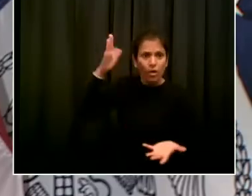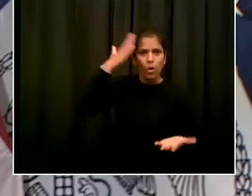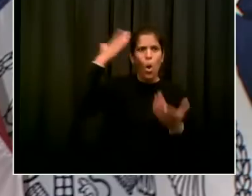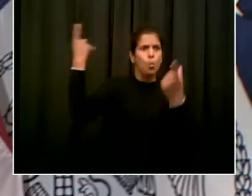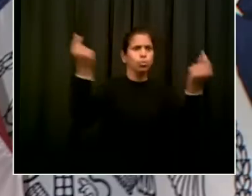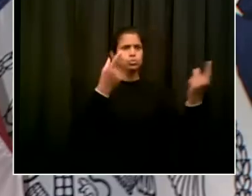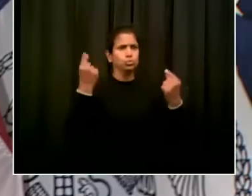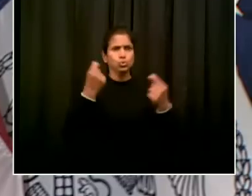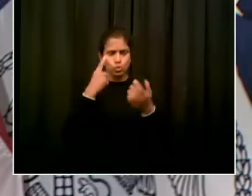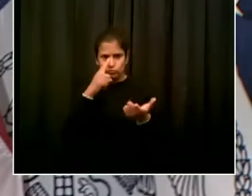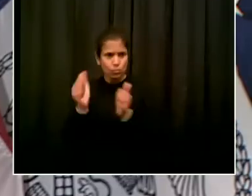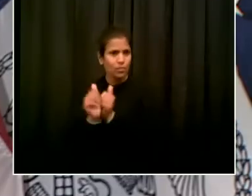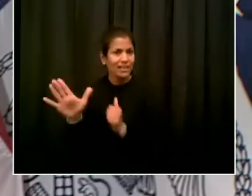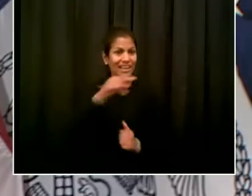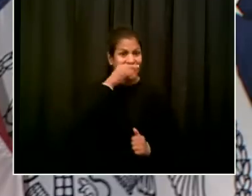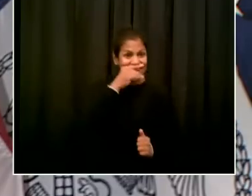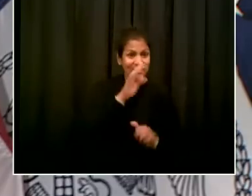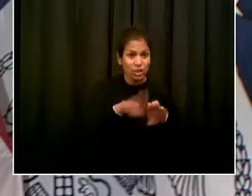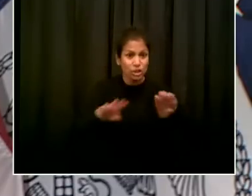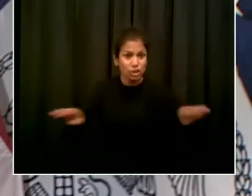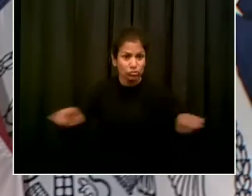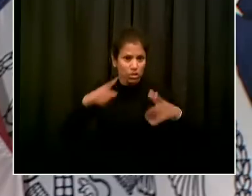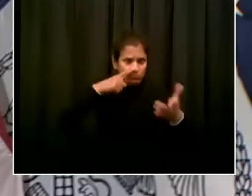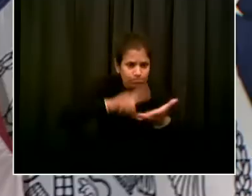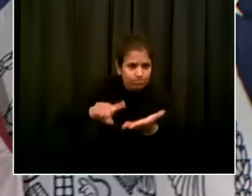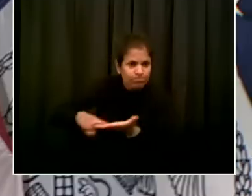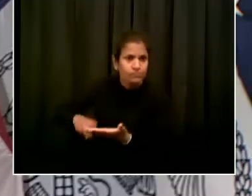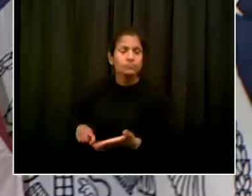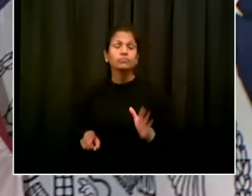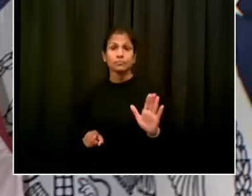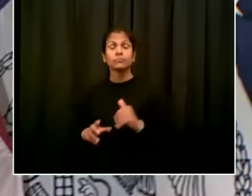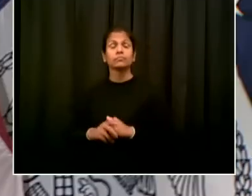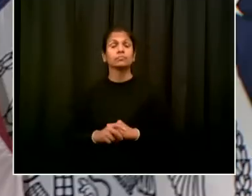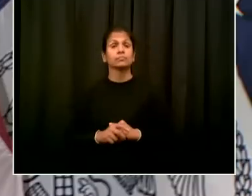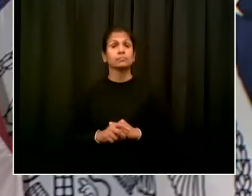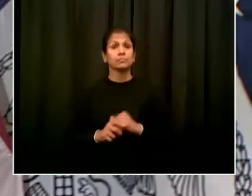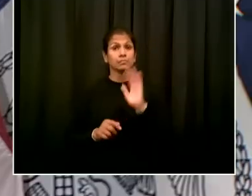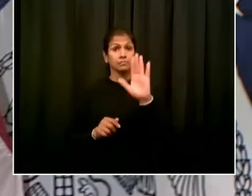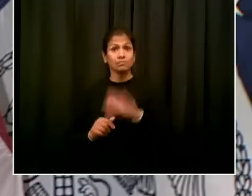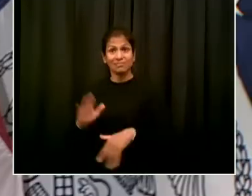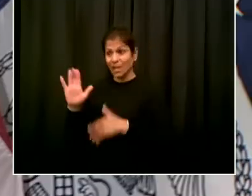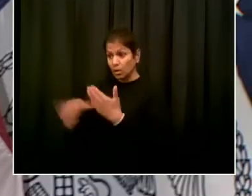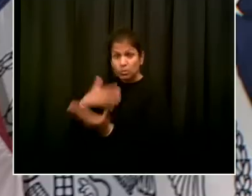THAT PEOPLE NOW HAVE GOTTEN INTO THE HABIT OF EITHER FILLING OUT THE HEALTH SCREENING FORMS, WHICH IS THE BEST THING G TO DO EVERY MORNING,